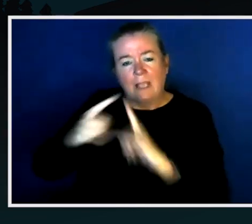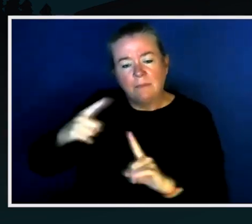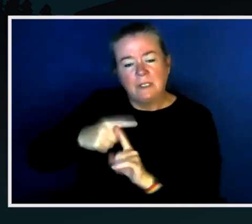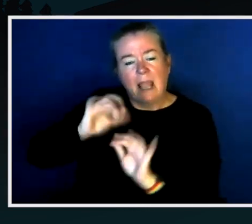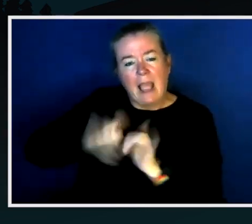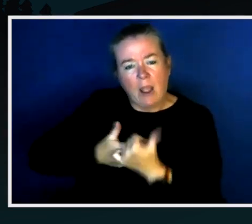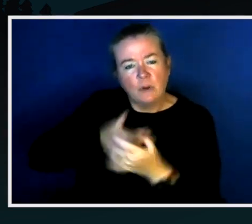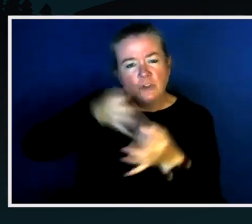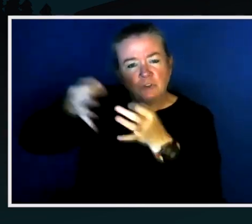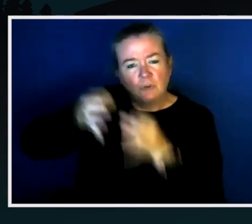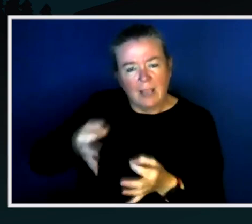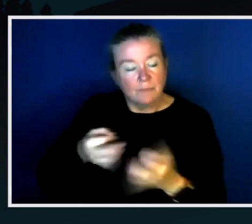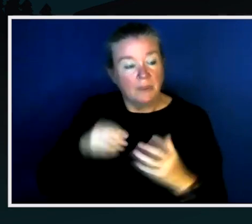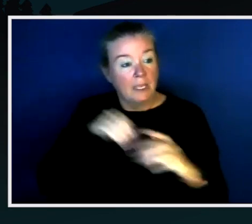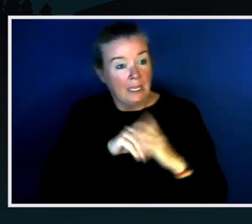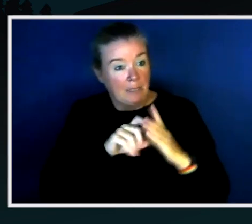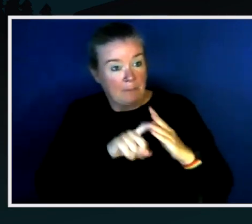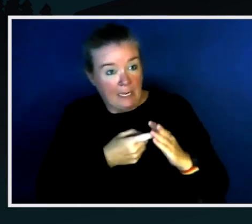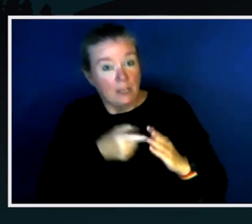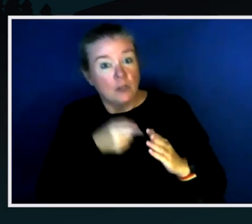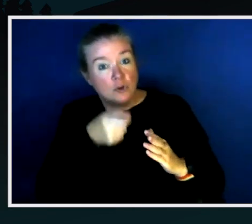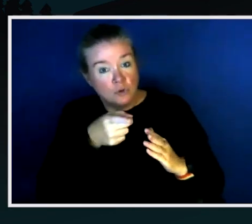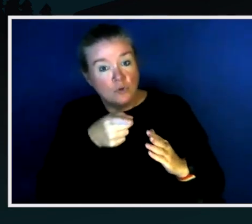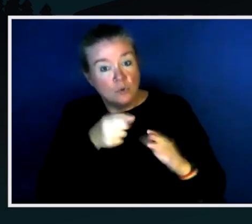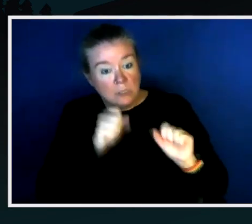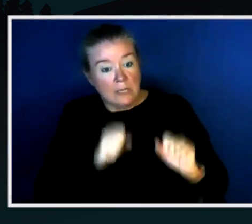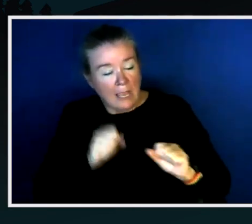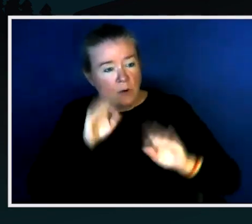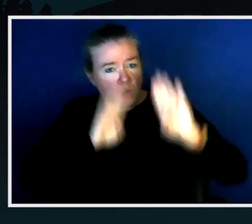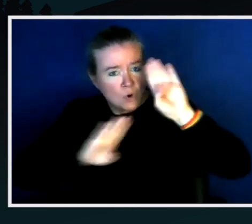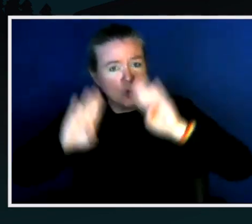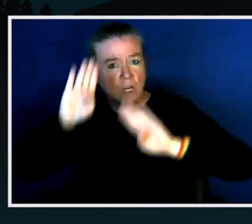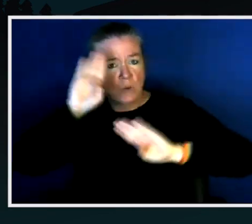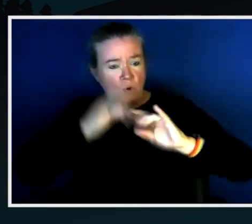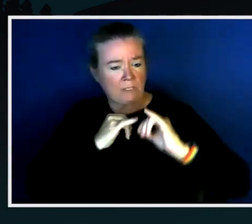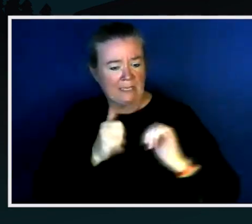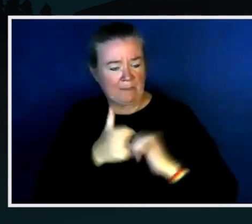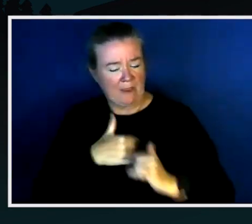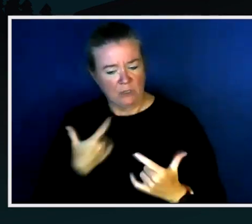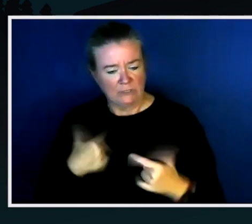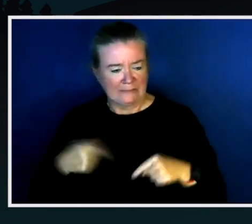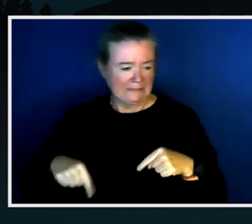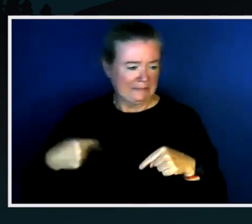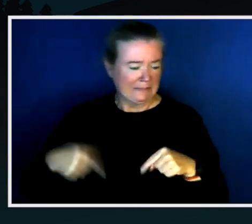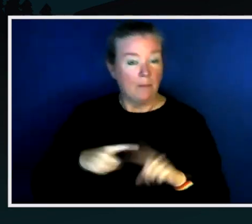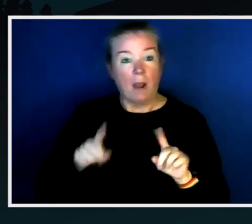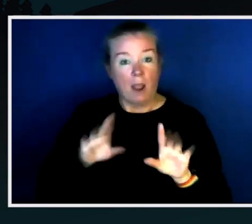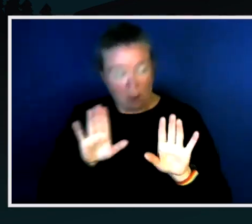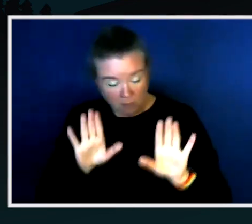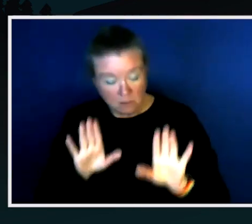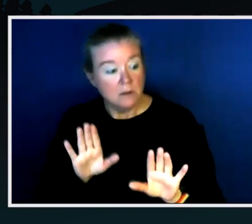CAMPER >> In the beginning, you can be worried, just like me. But when you move